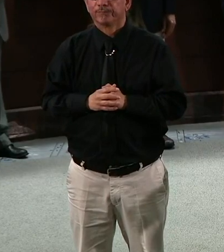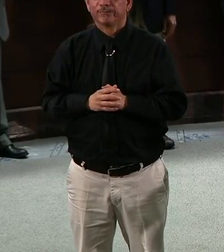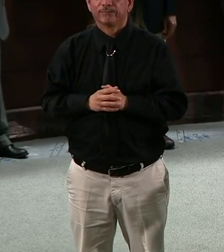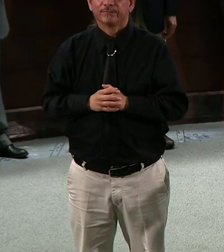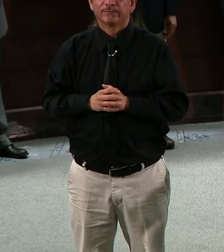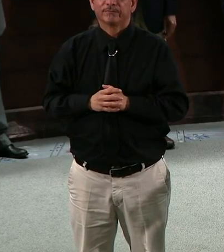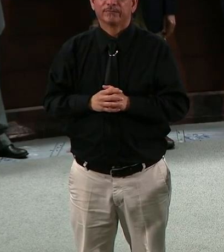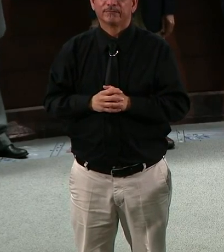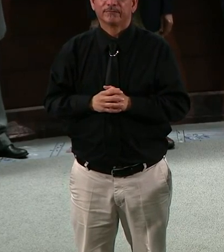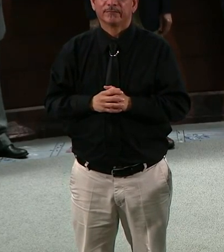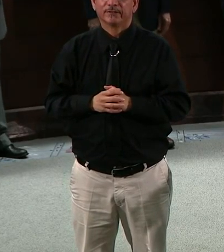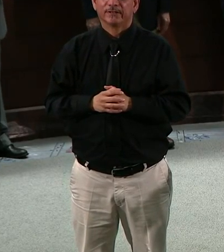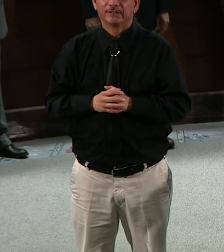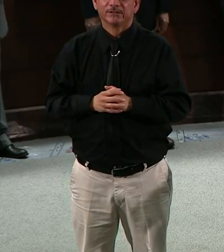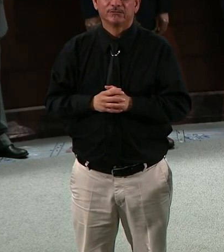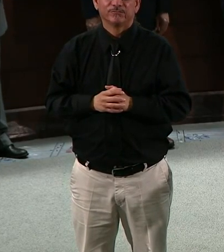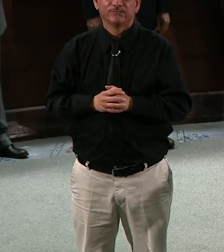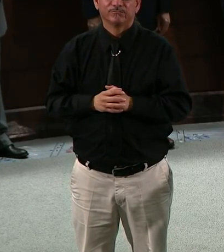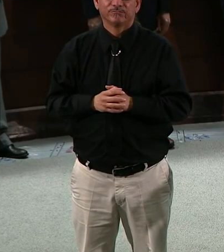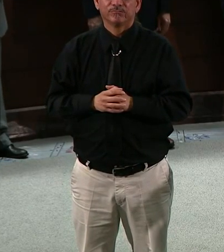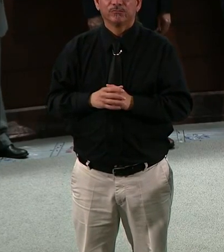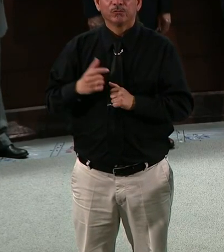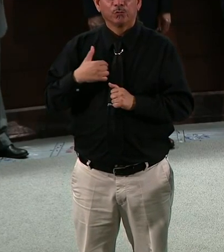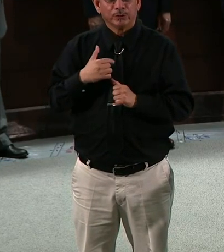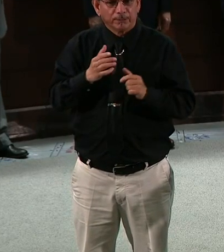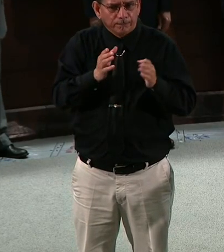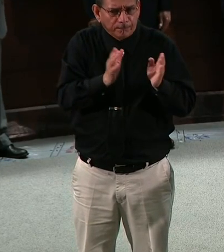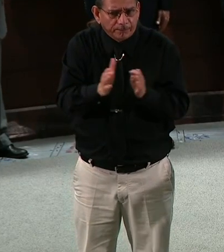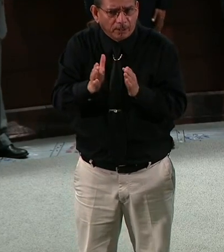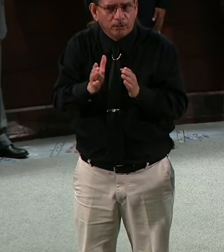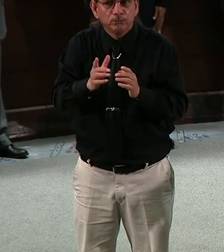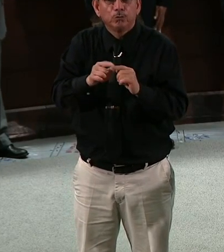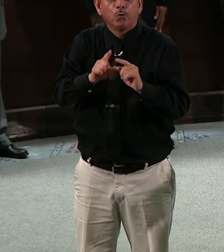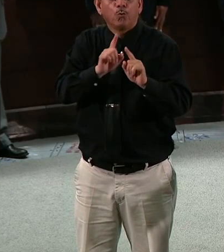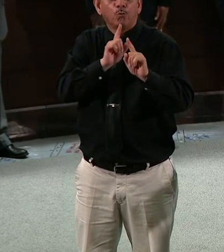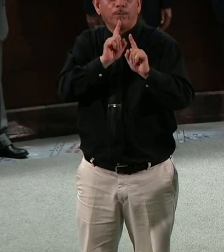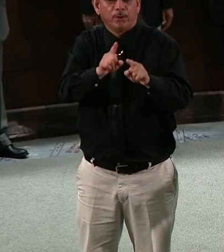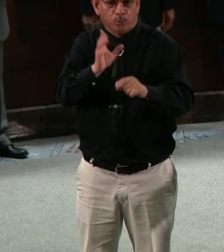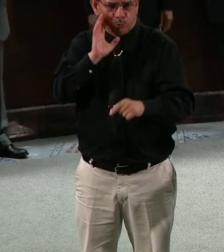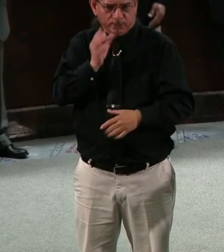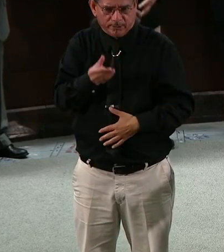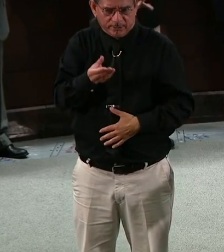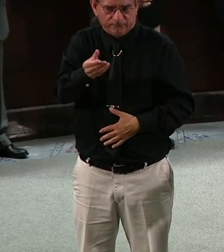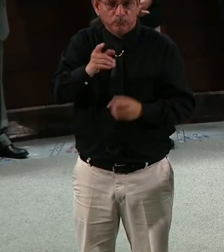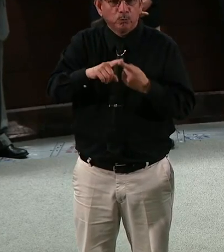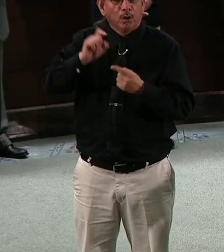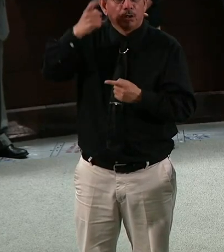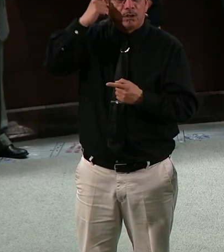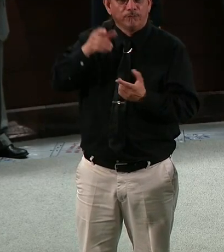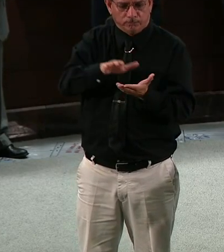YOU THAT LEFT NOW. M. S. THAT